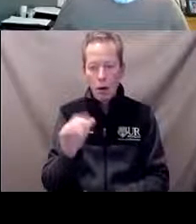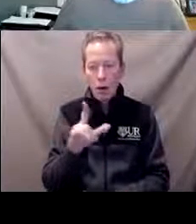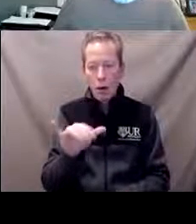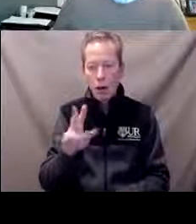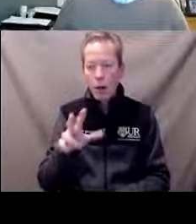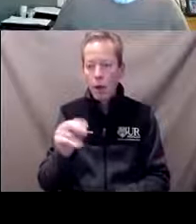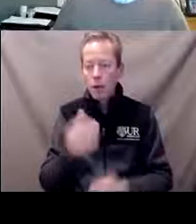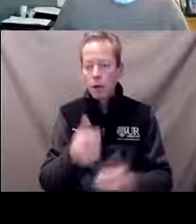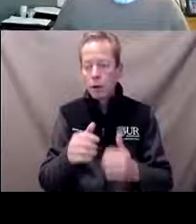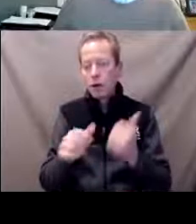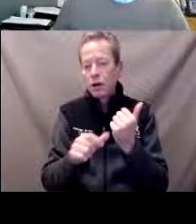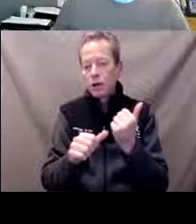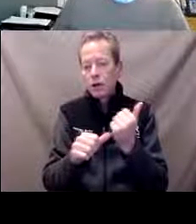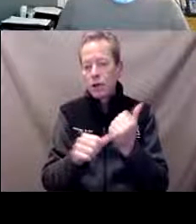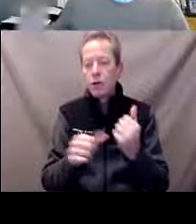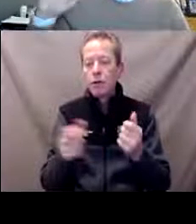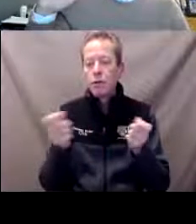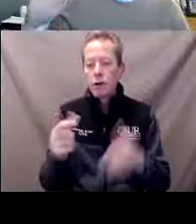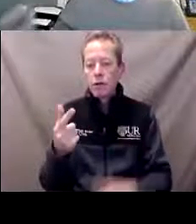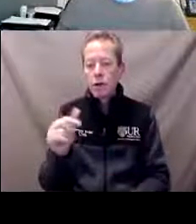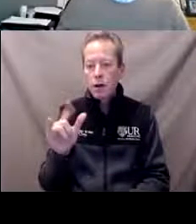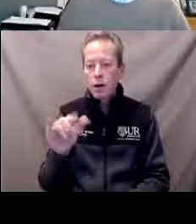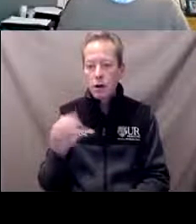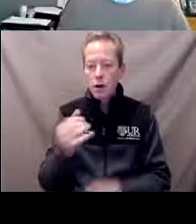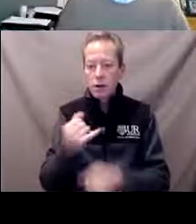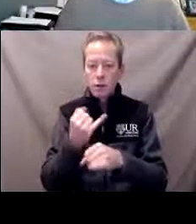of the Golisano Institute for Developmental Disability Nursing nursing and associate